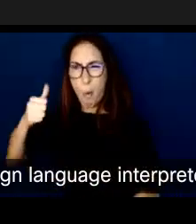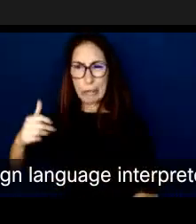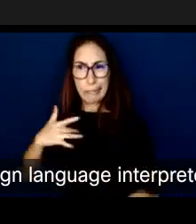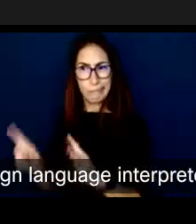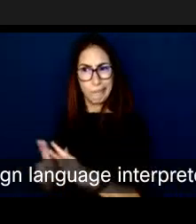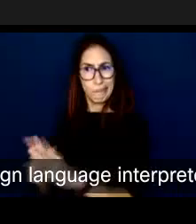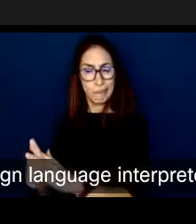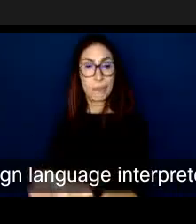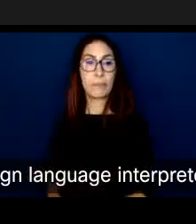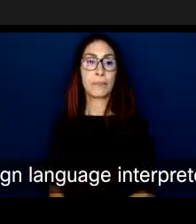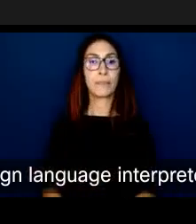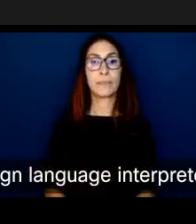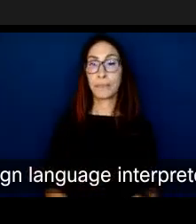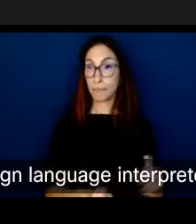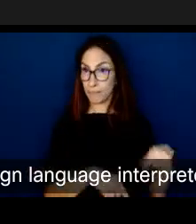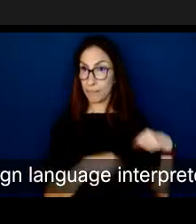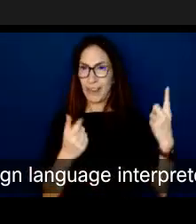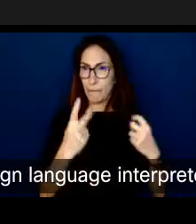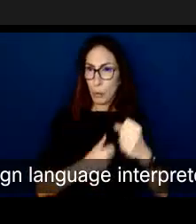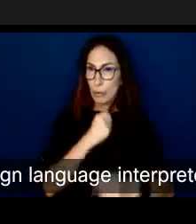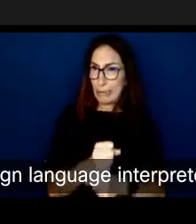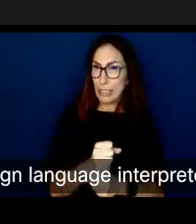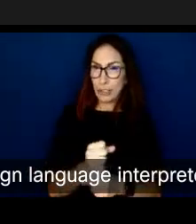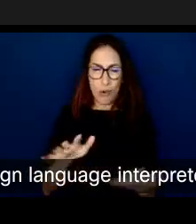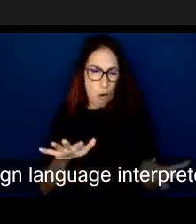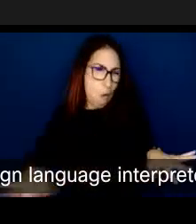country have been holding listening sessions with older